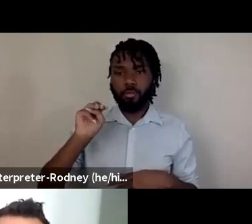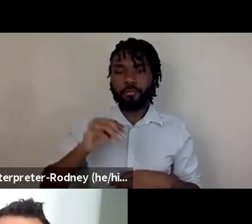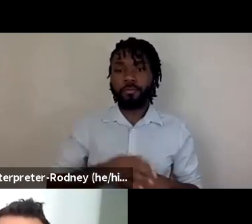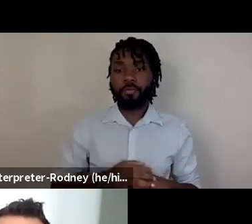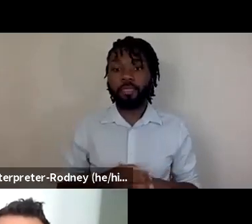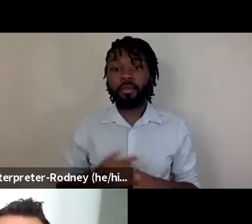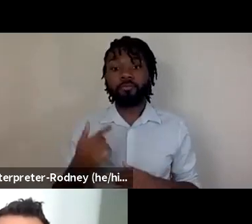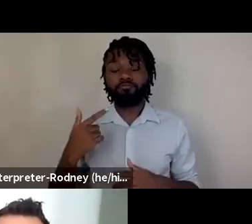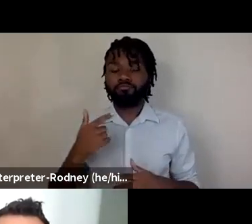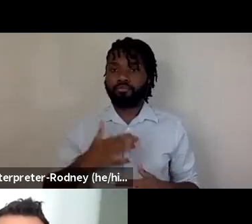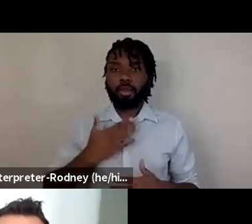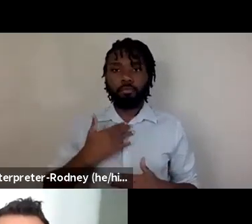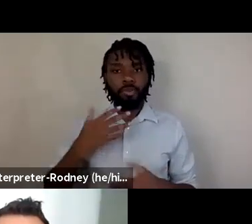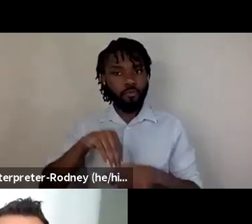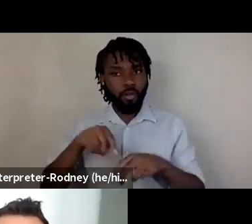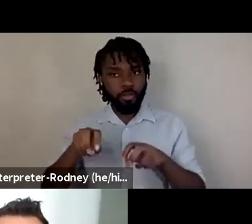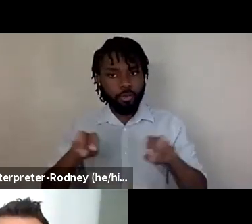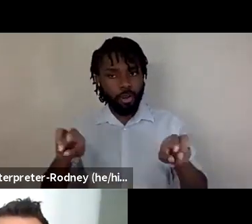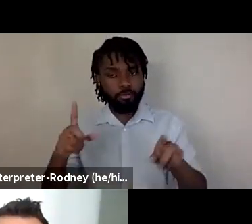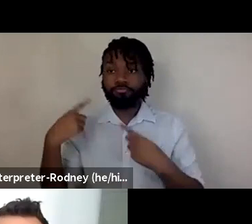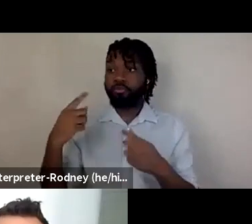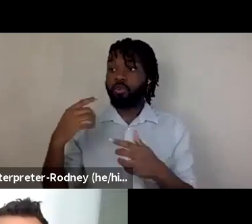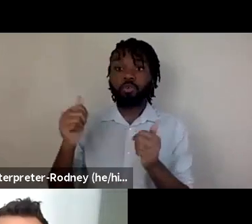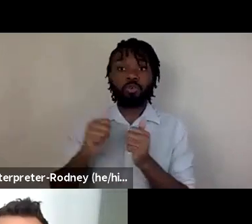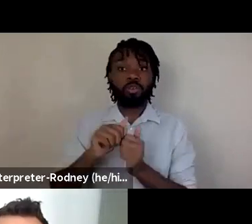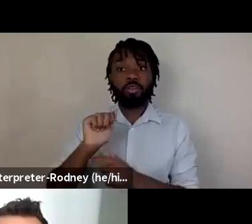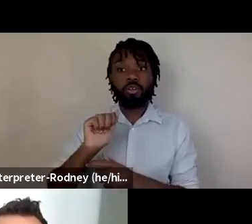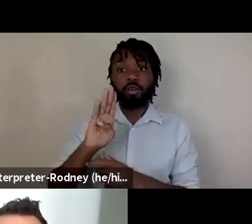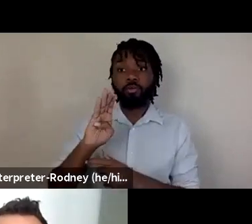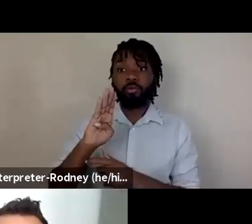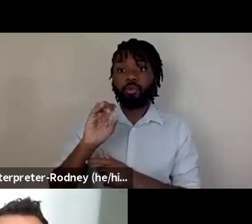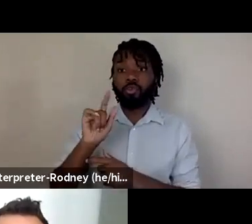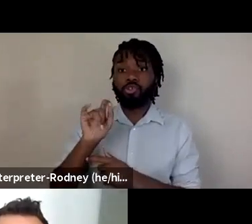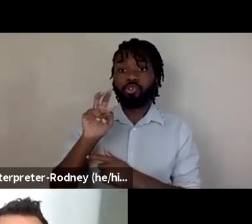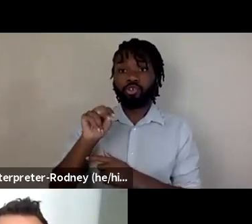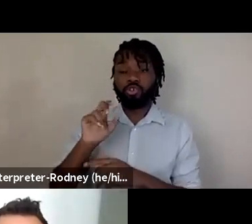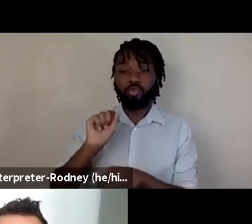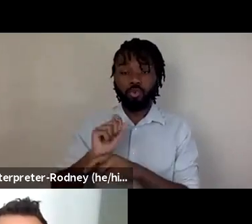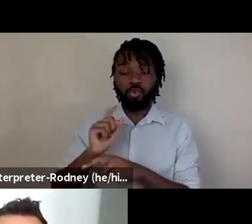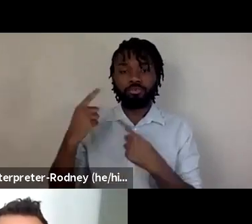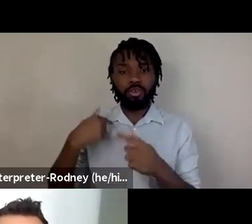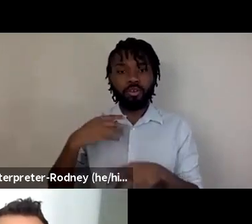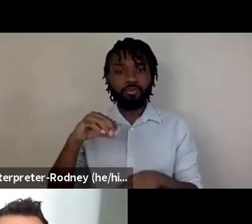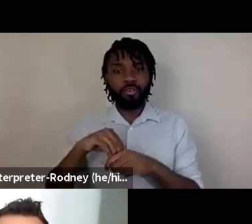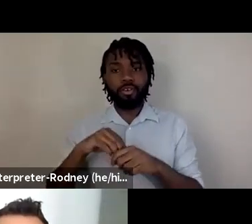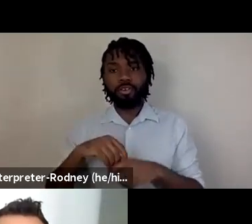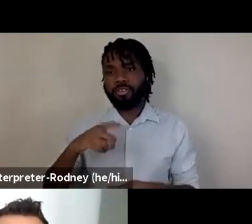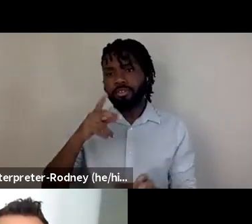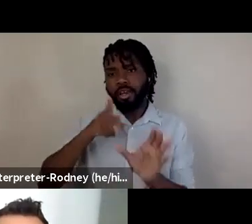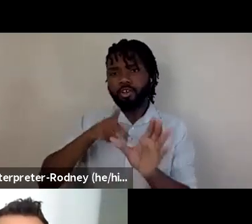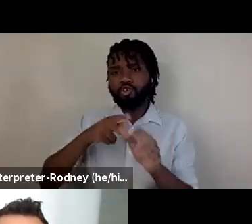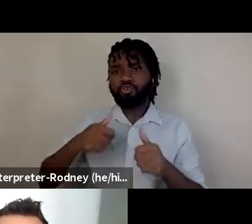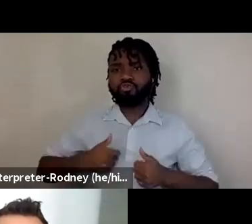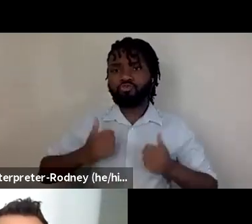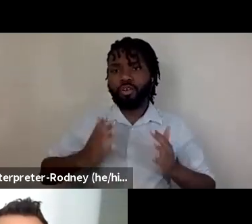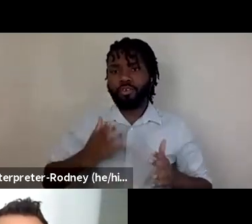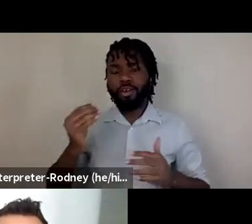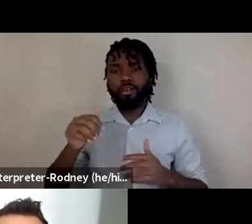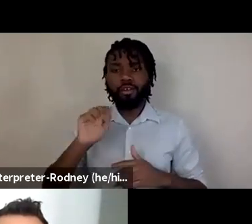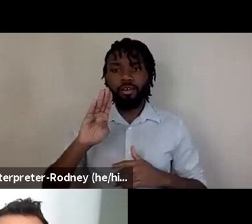and abolition work since I was involved in the psychiatric survivor and prison abolition movements in Toronto in the late 1990s.